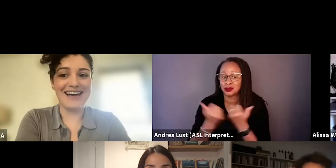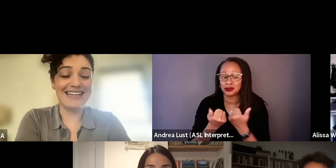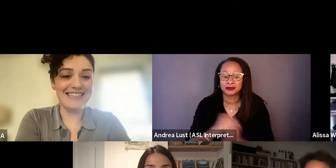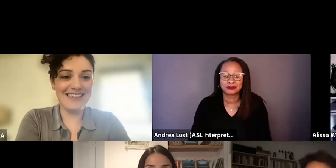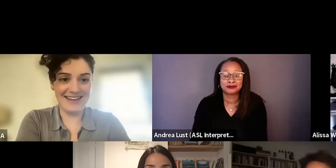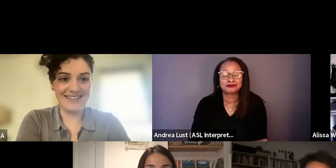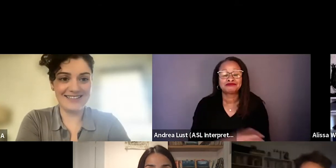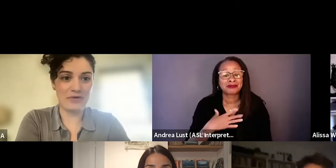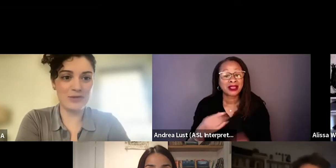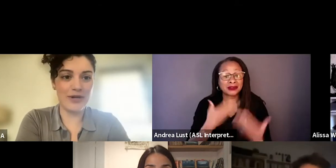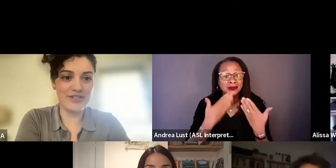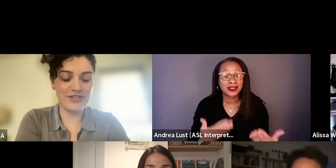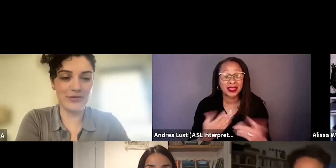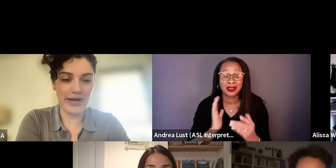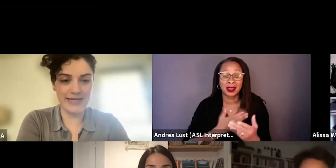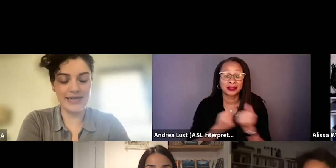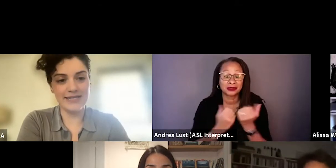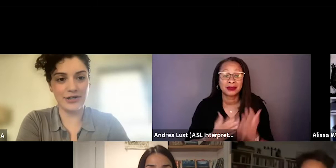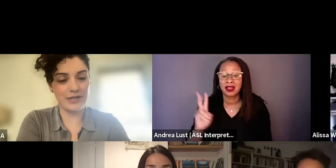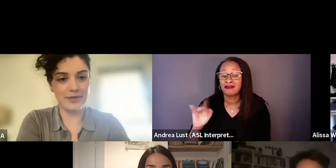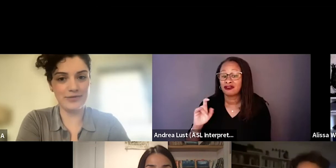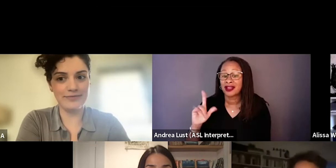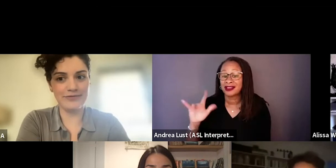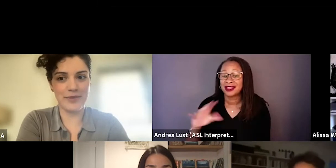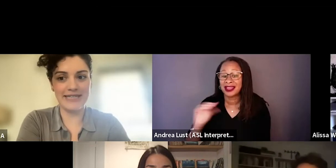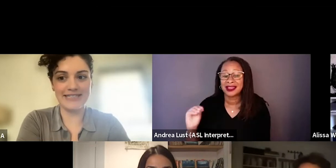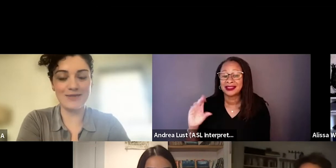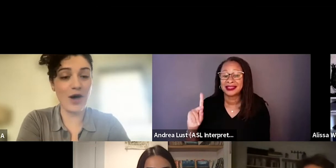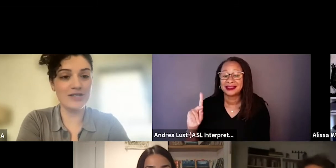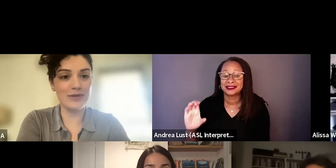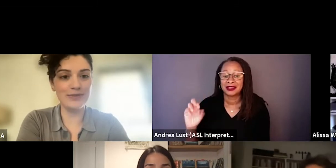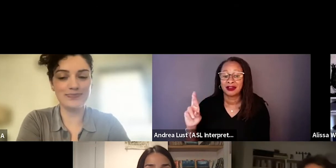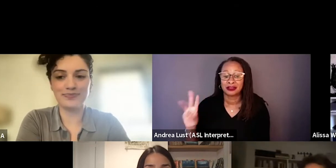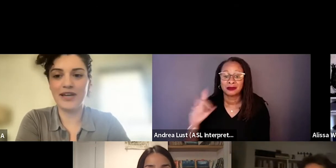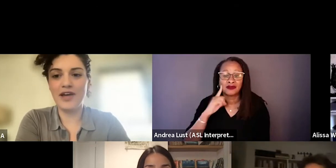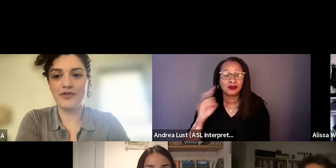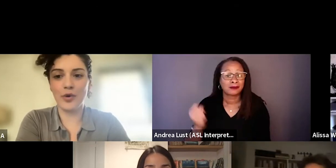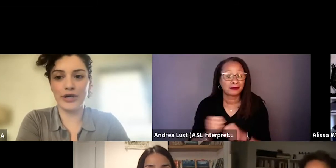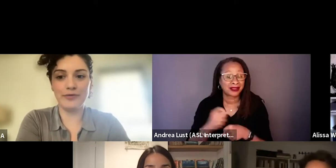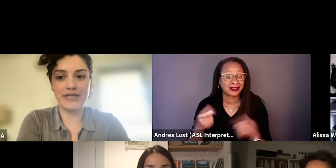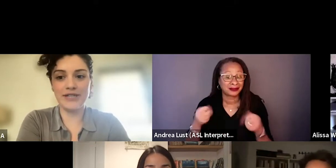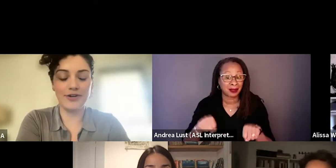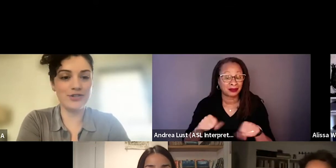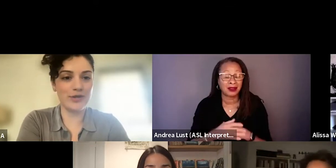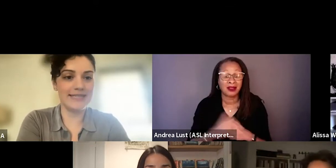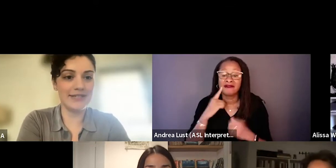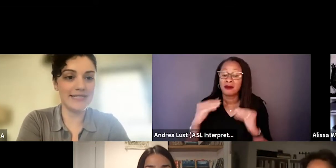I'd like to thank our sponsors, Variety and KPRW for making this possible. For more information on our screening series